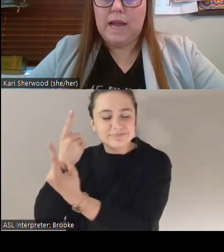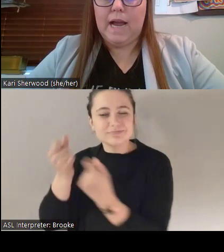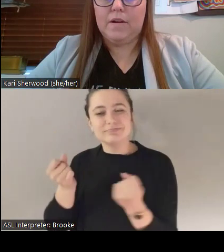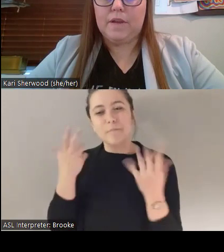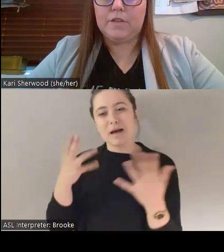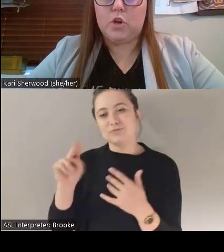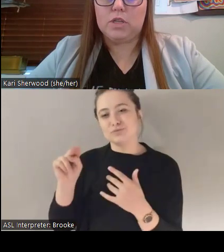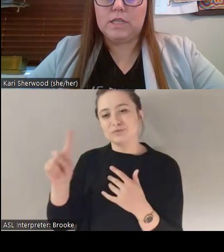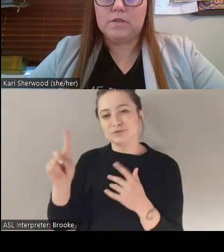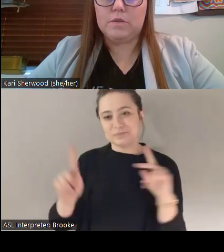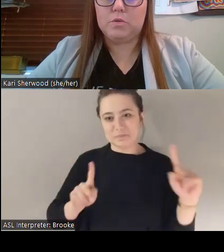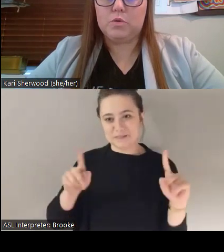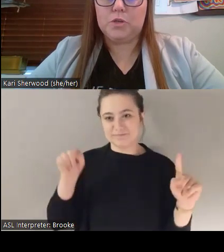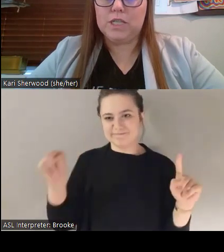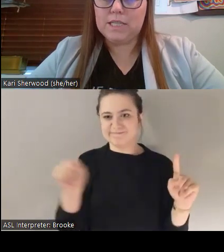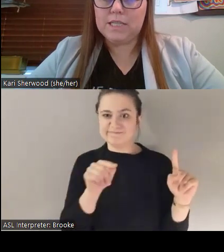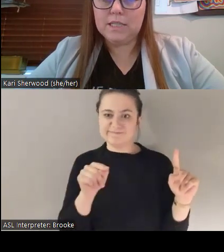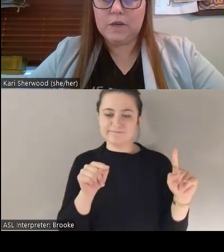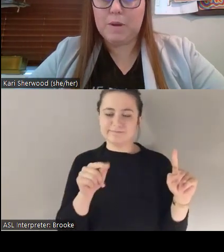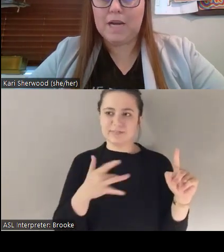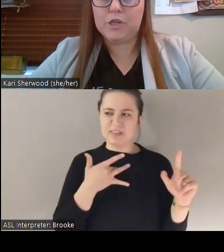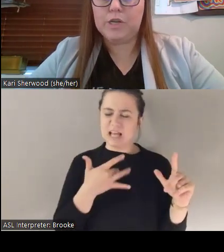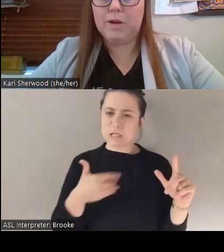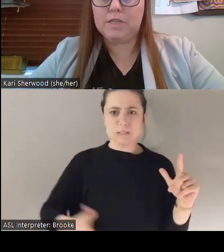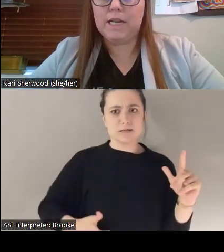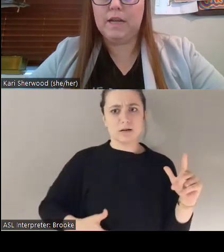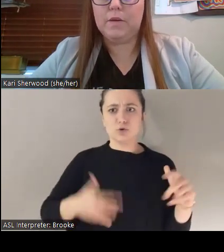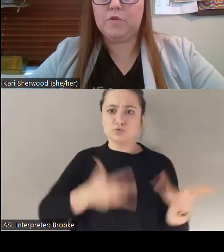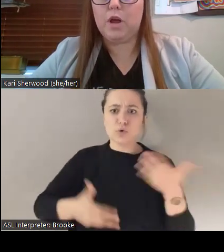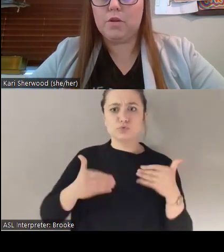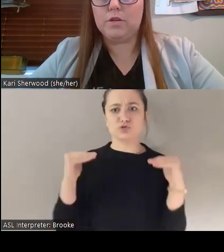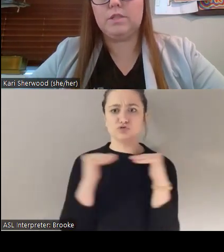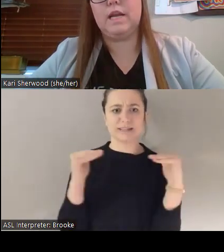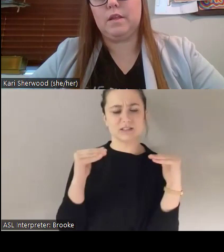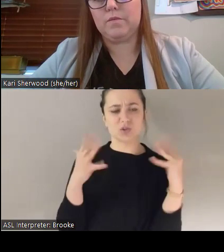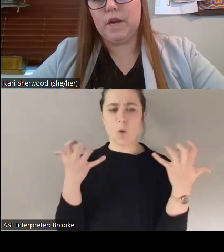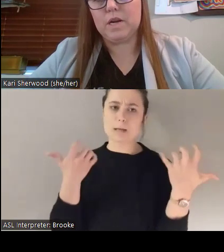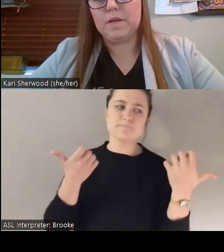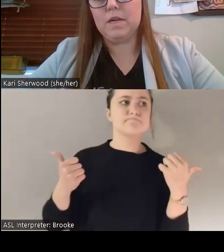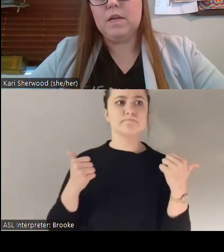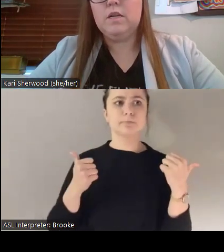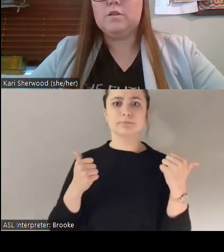have a strong sense of social justice and are passionate about standing up for others and the environment.